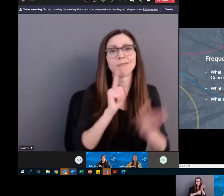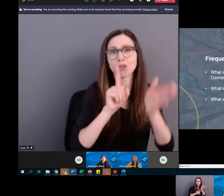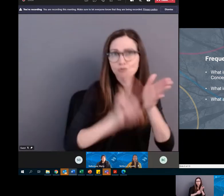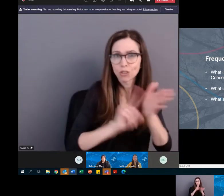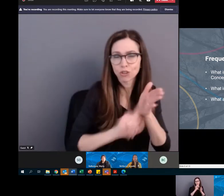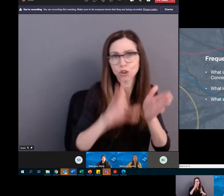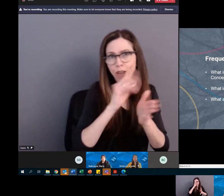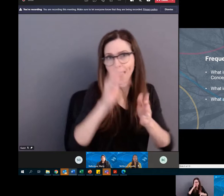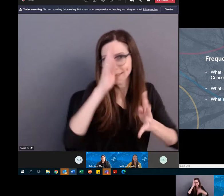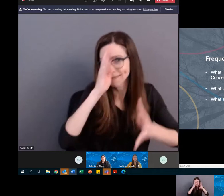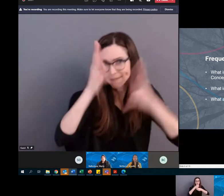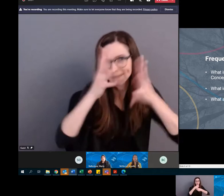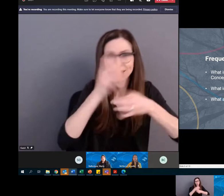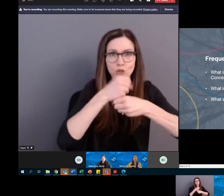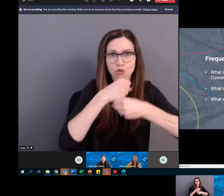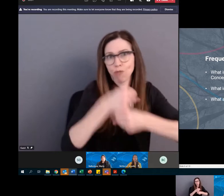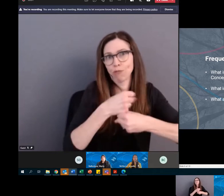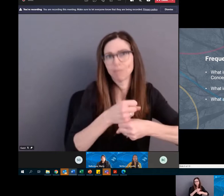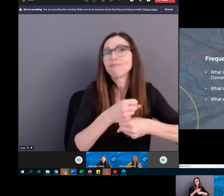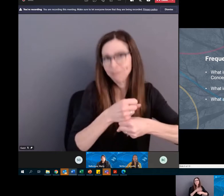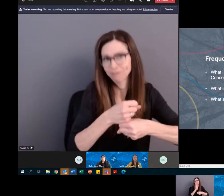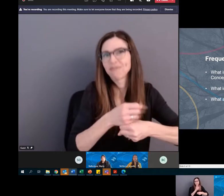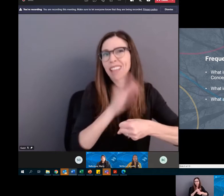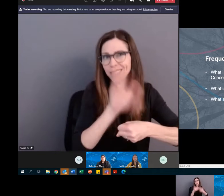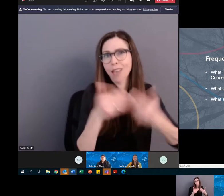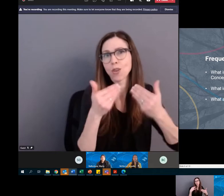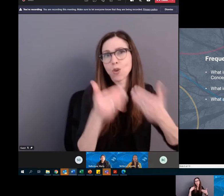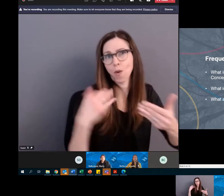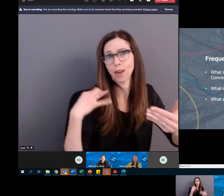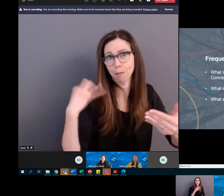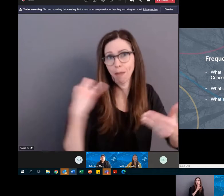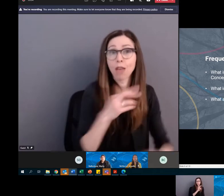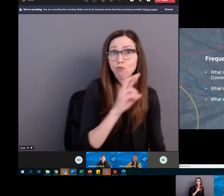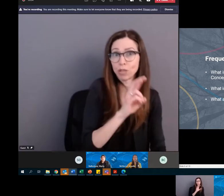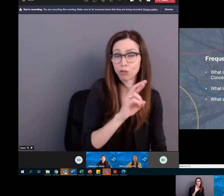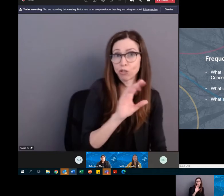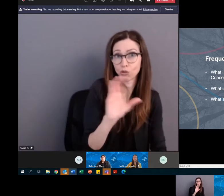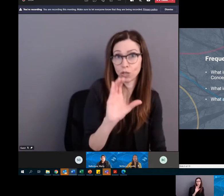support this work. In Research and Creation, you can apply for